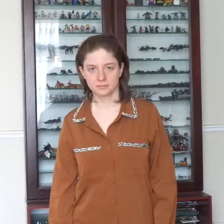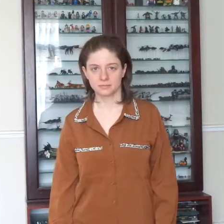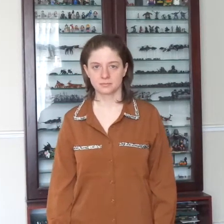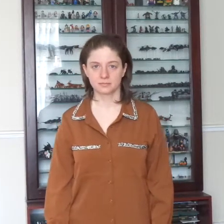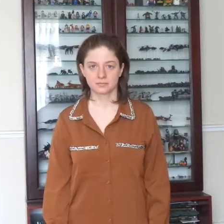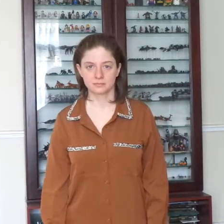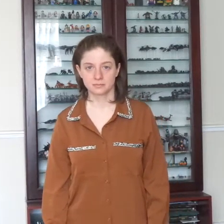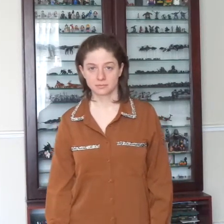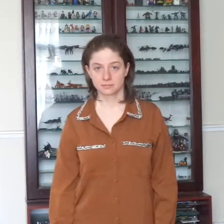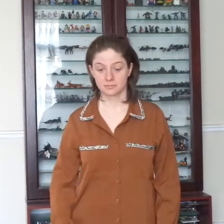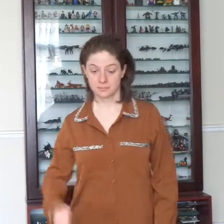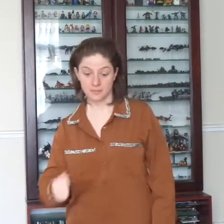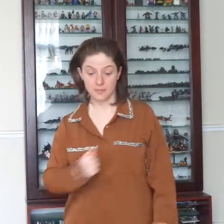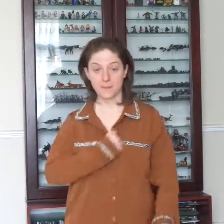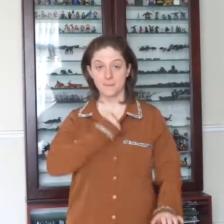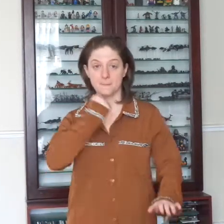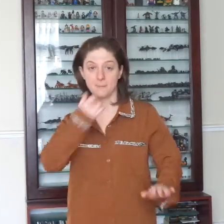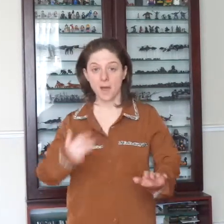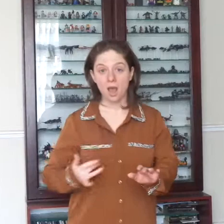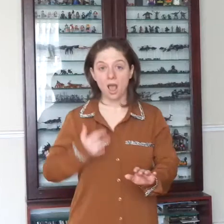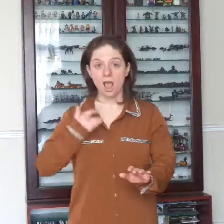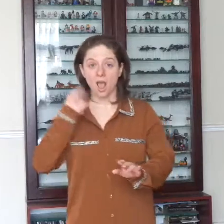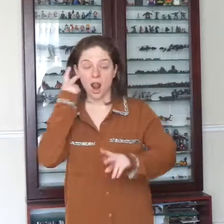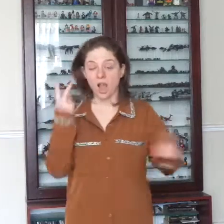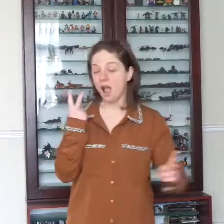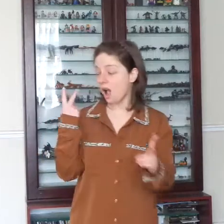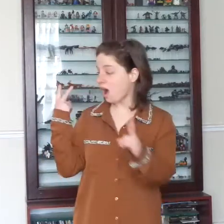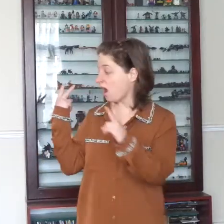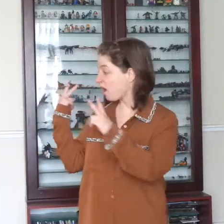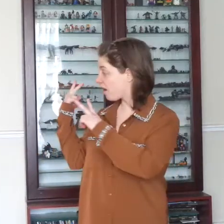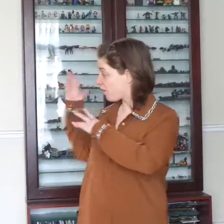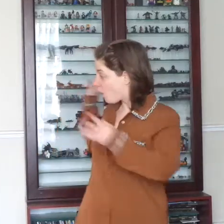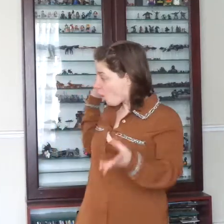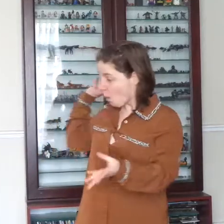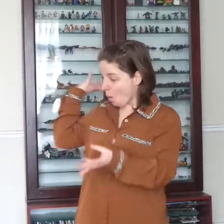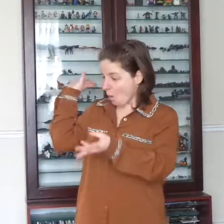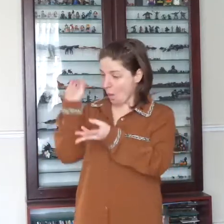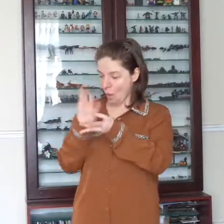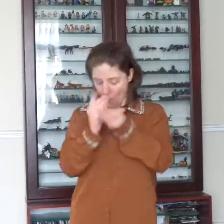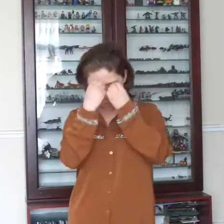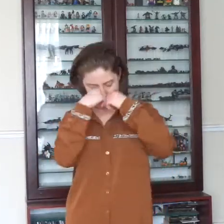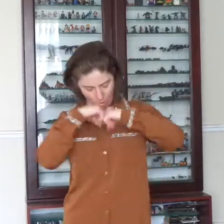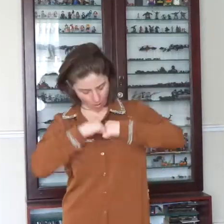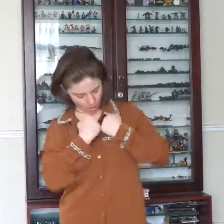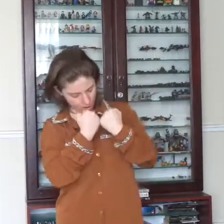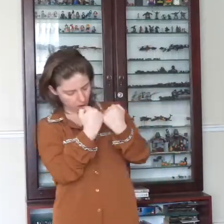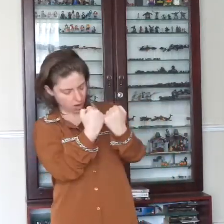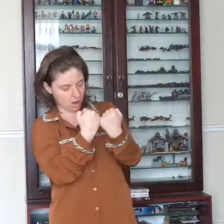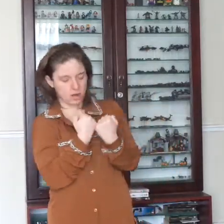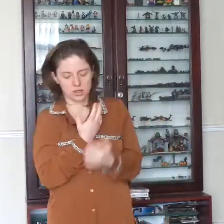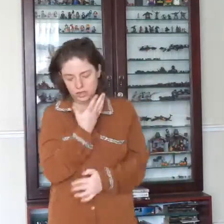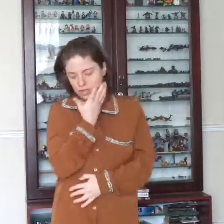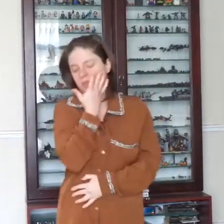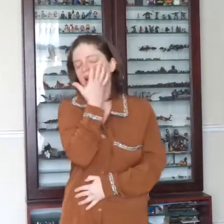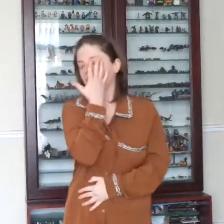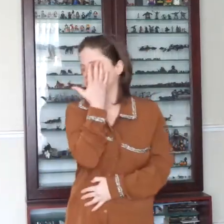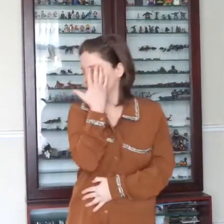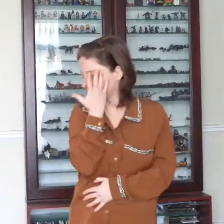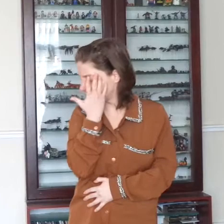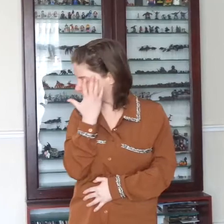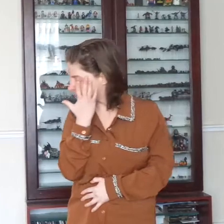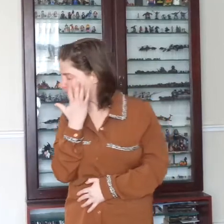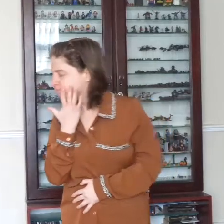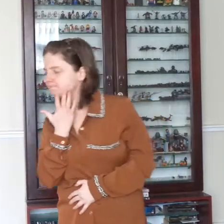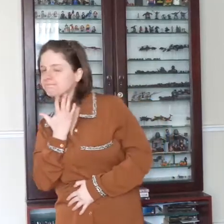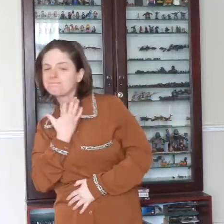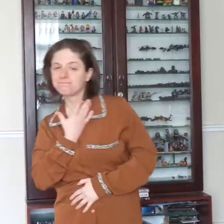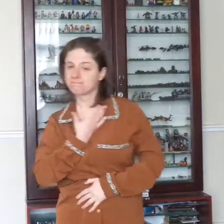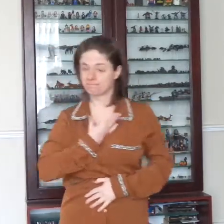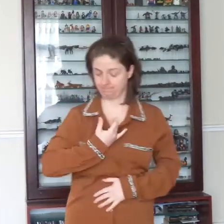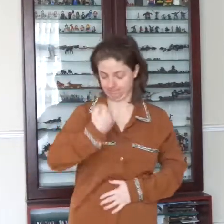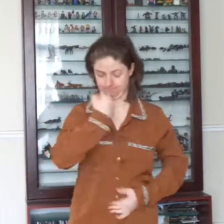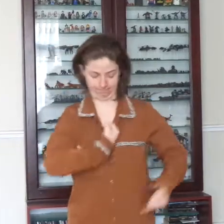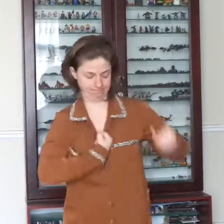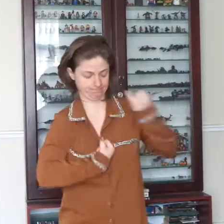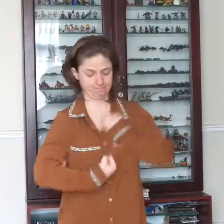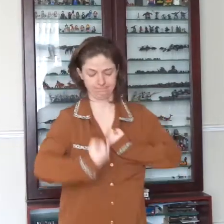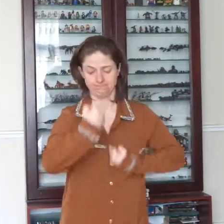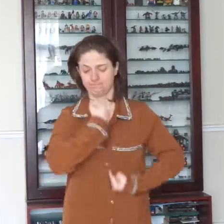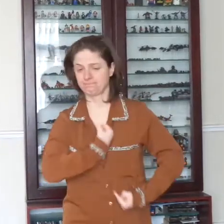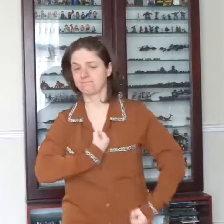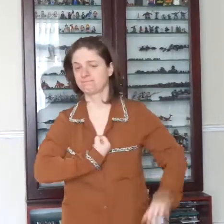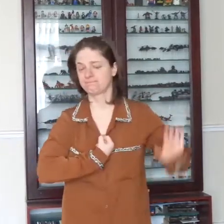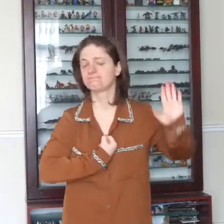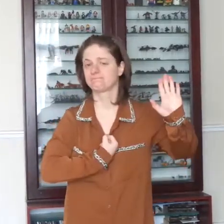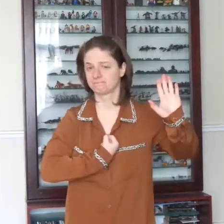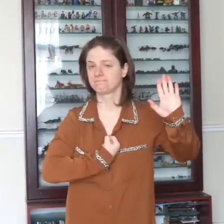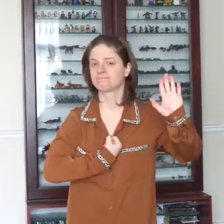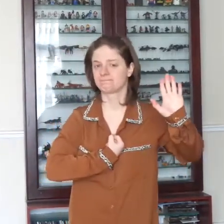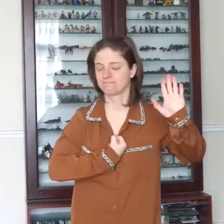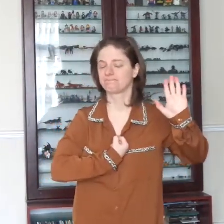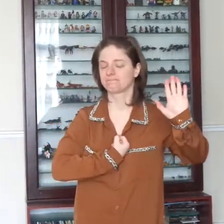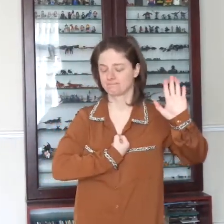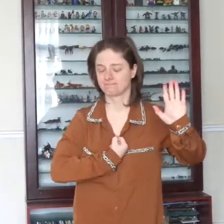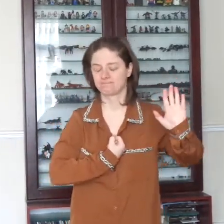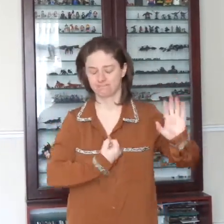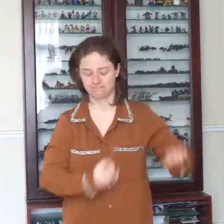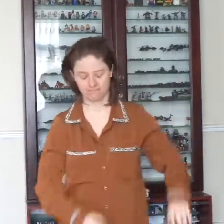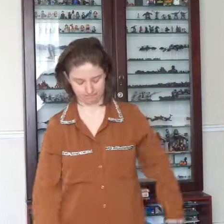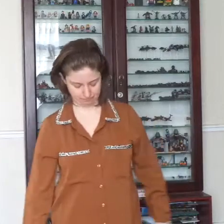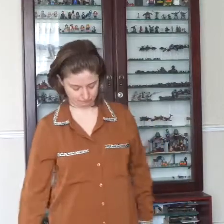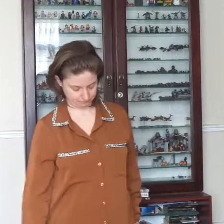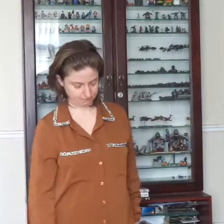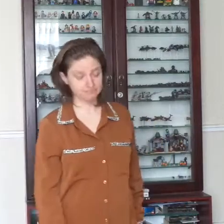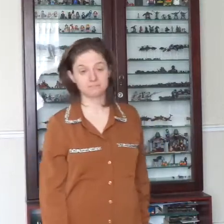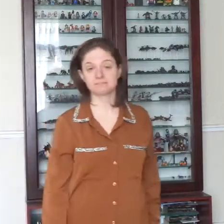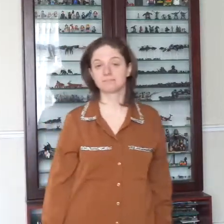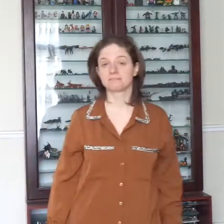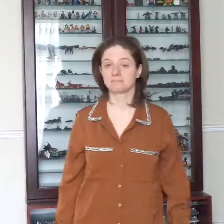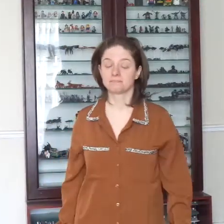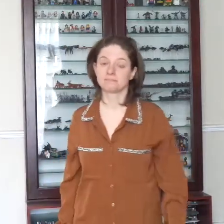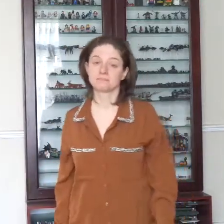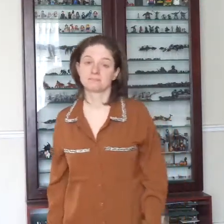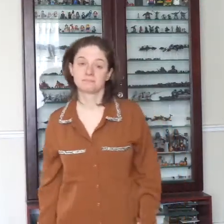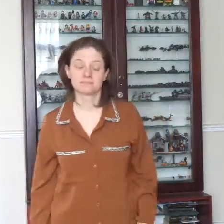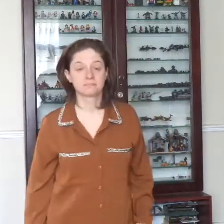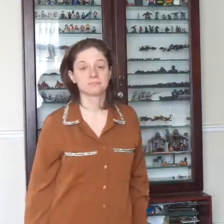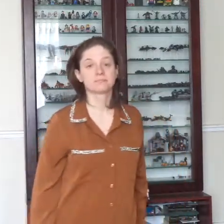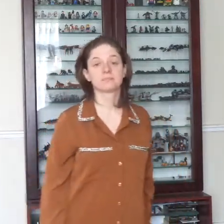When I look back upon my life, It's always with a sense of shame. I've always been the one to blame